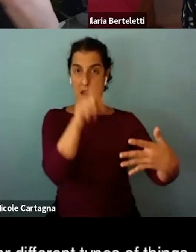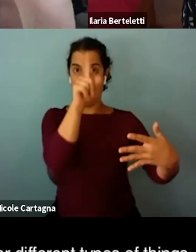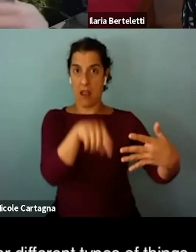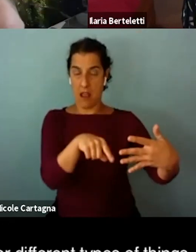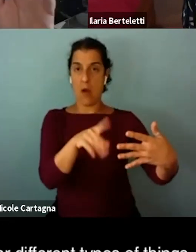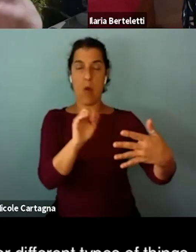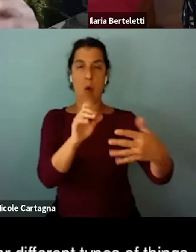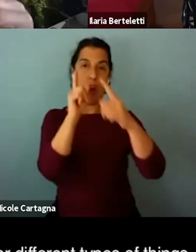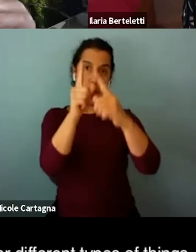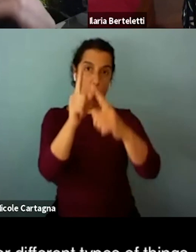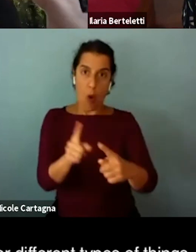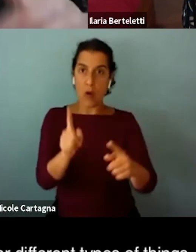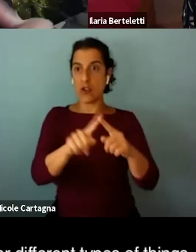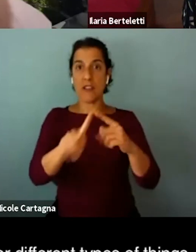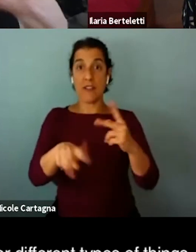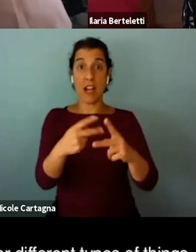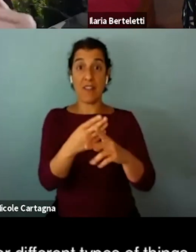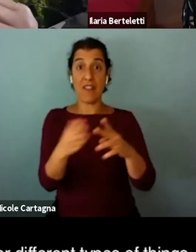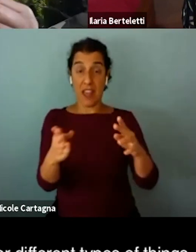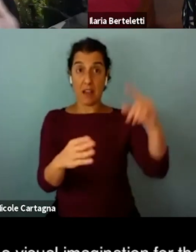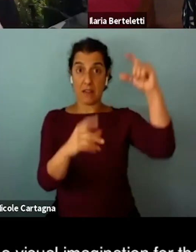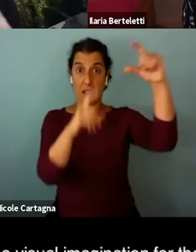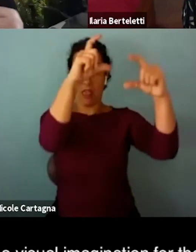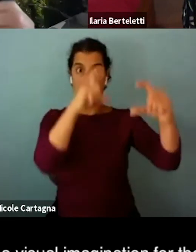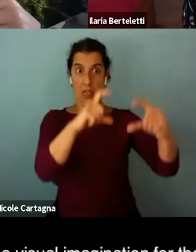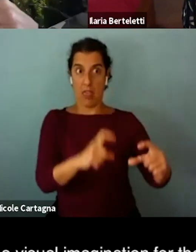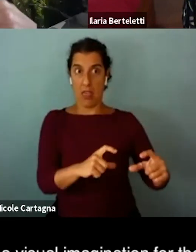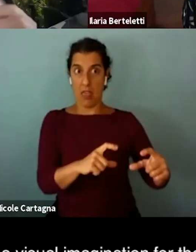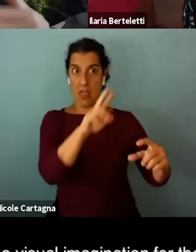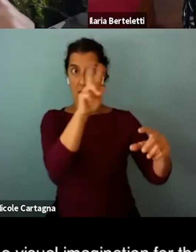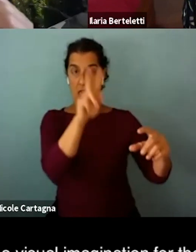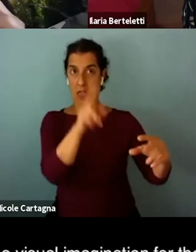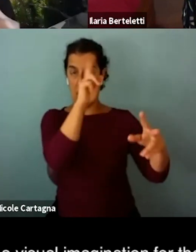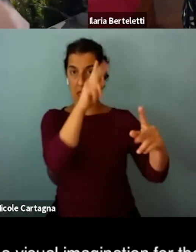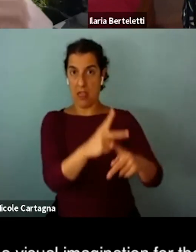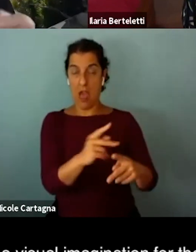different types of things these can all be acted and then we have a visual imagination for the